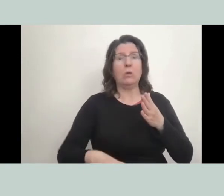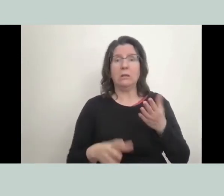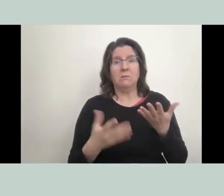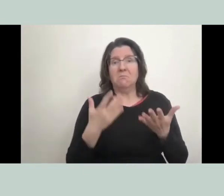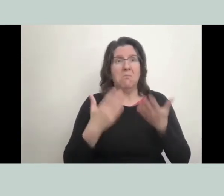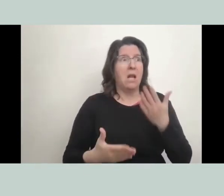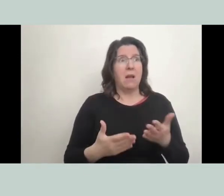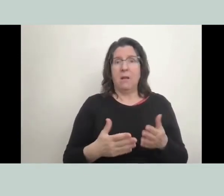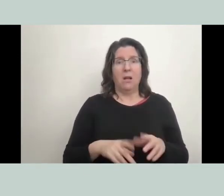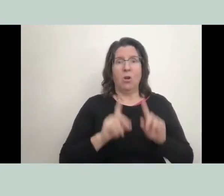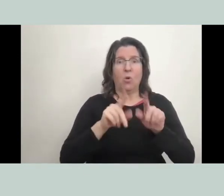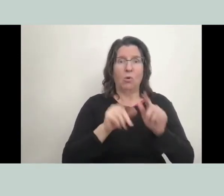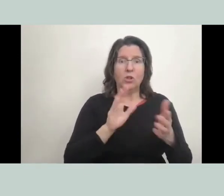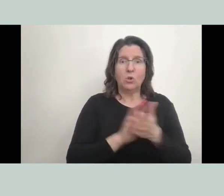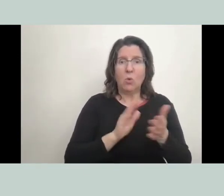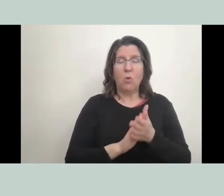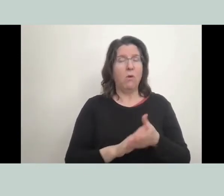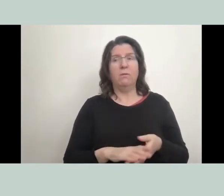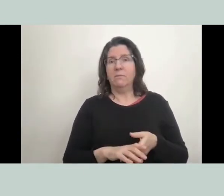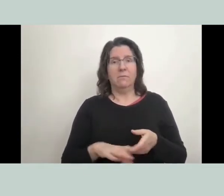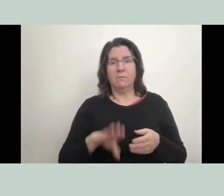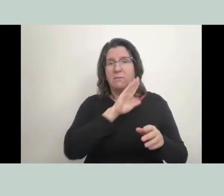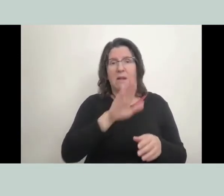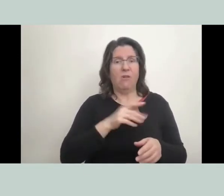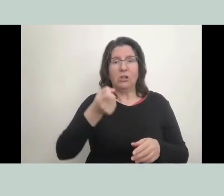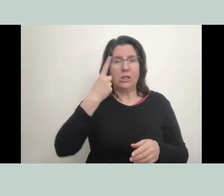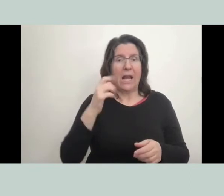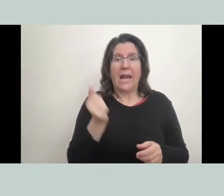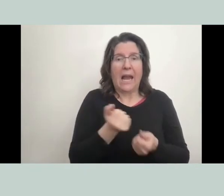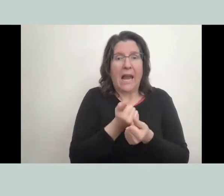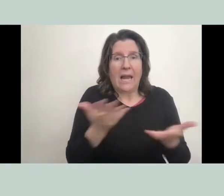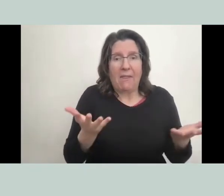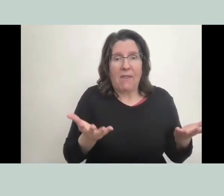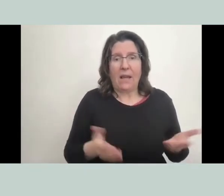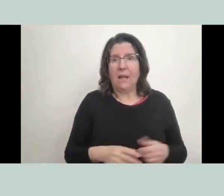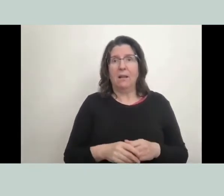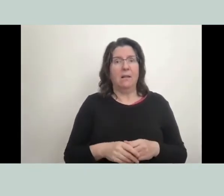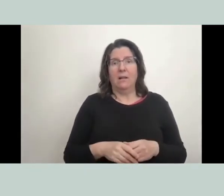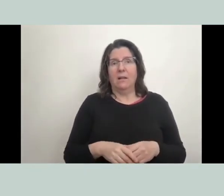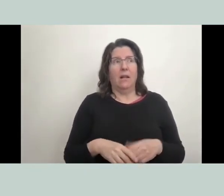Or they may have attended school regularly and not understood a thing.